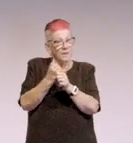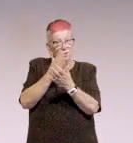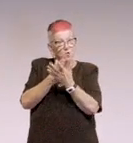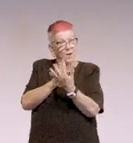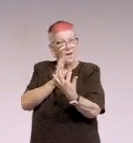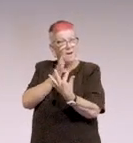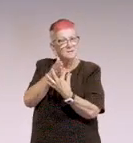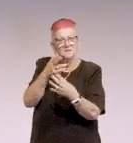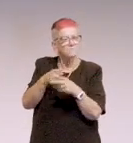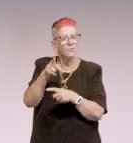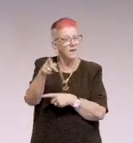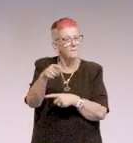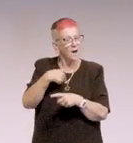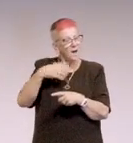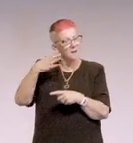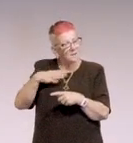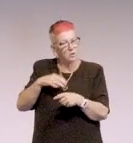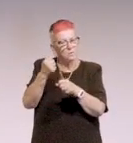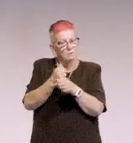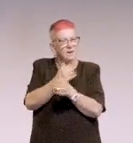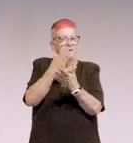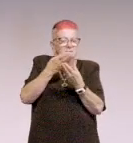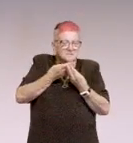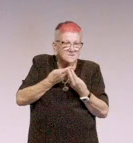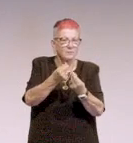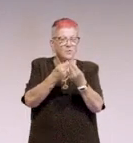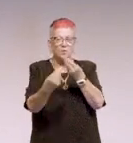I need to make something that is inclusive where I am including